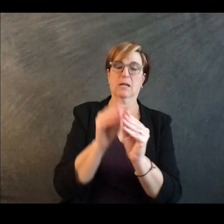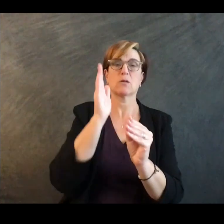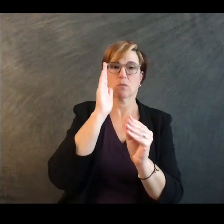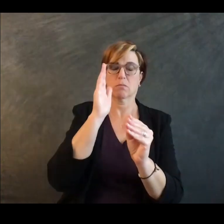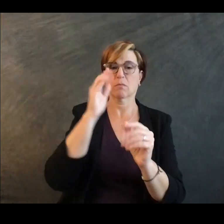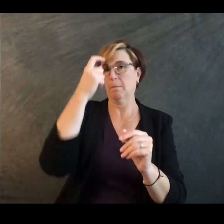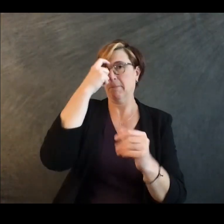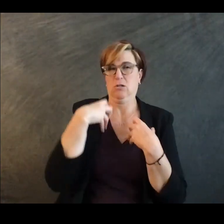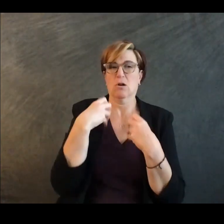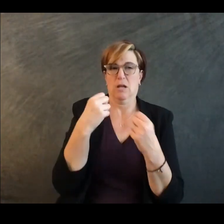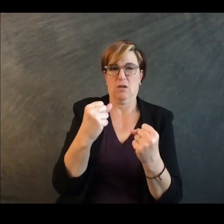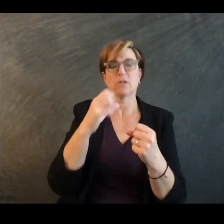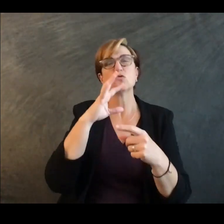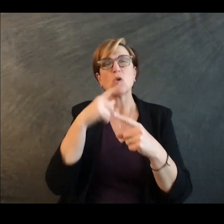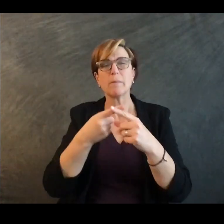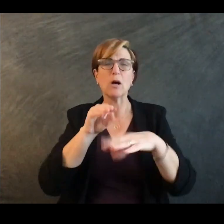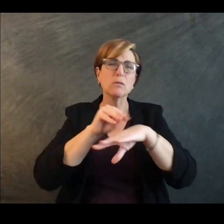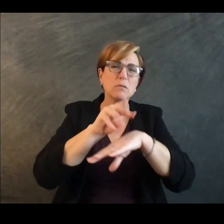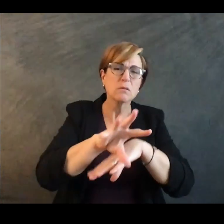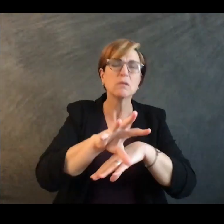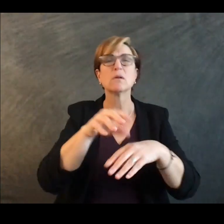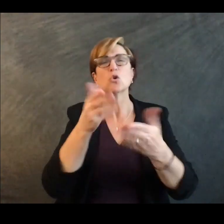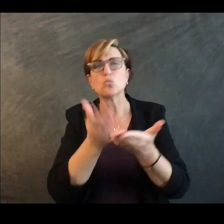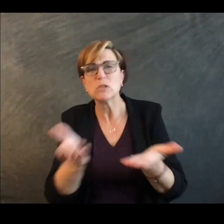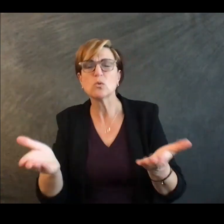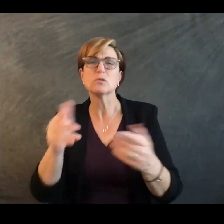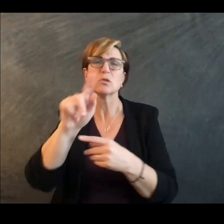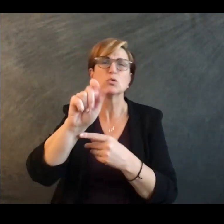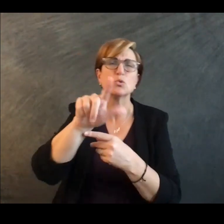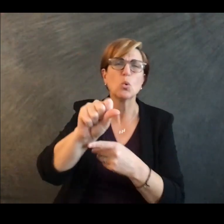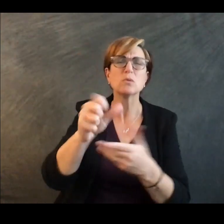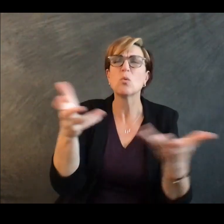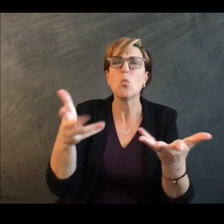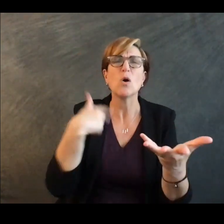resources and tools that will make available to them they need help and